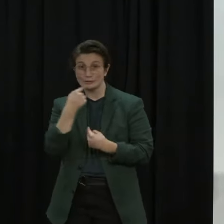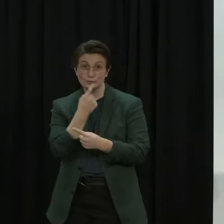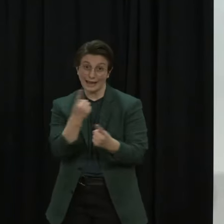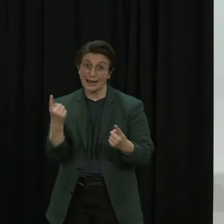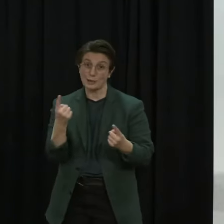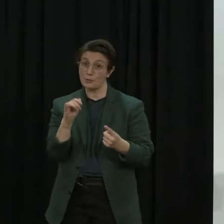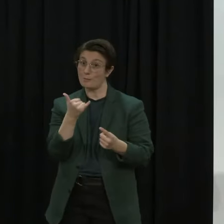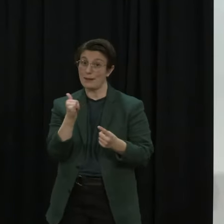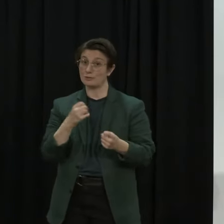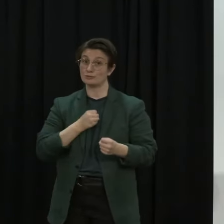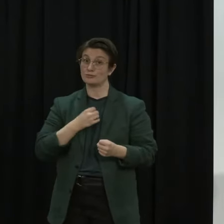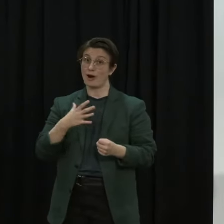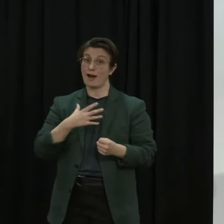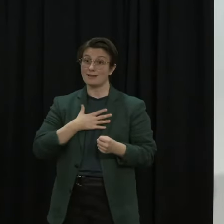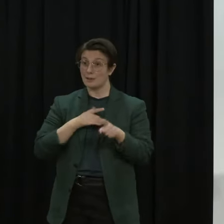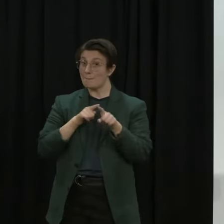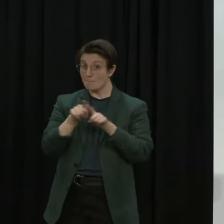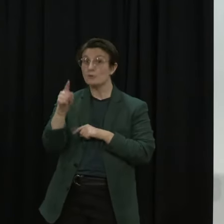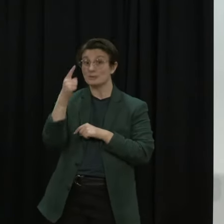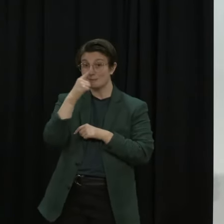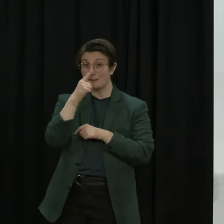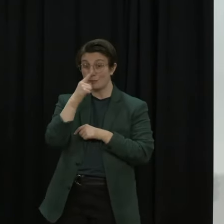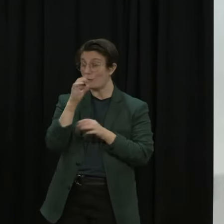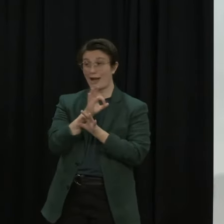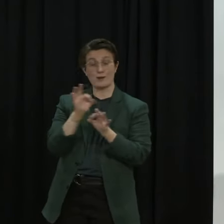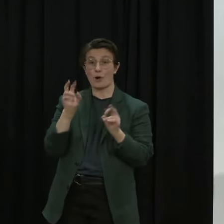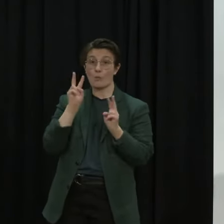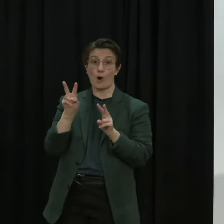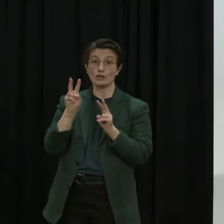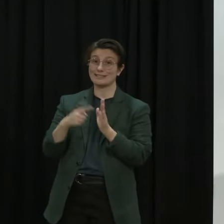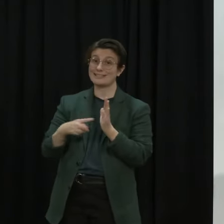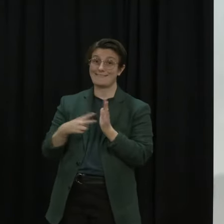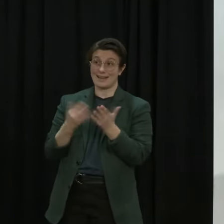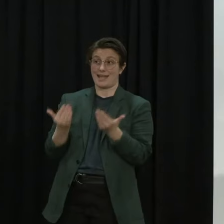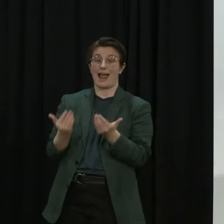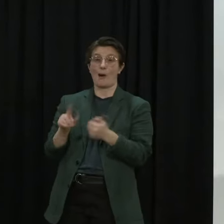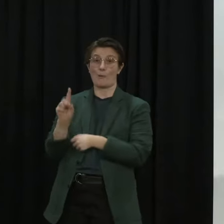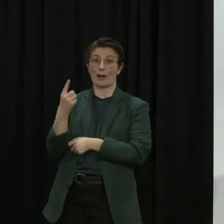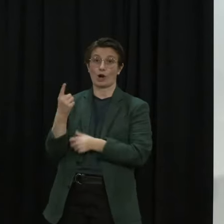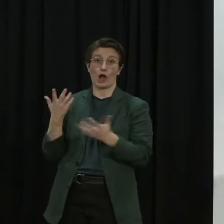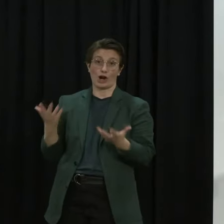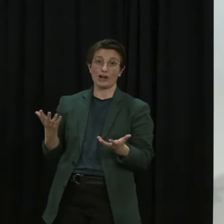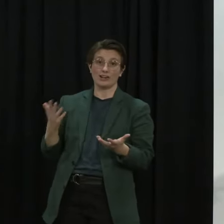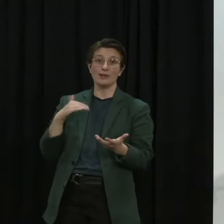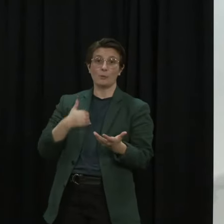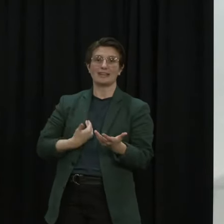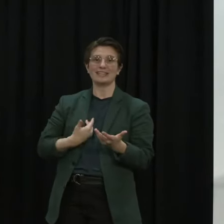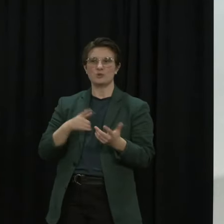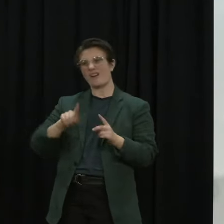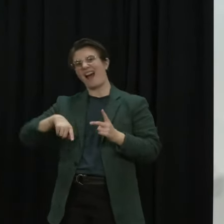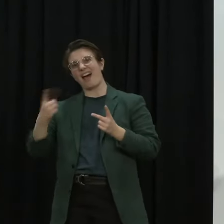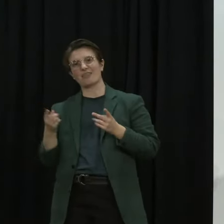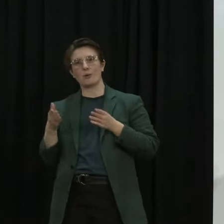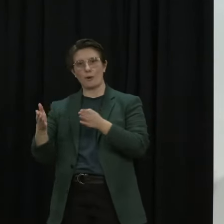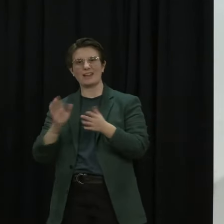we put the information out there.